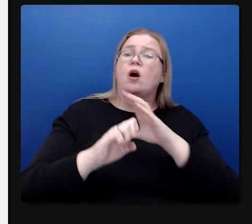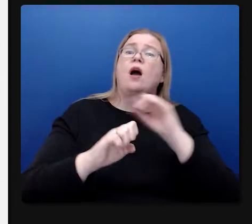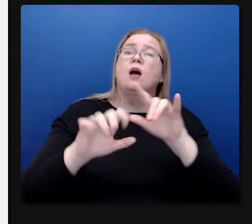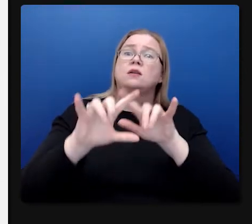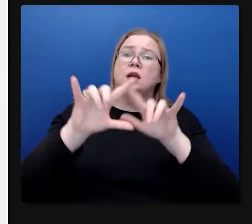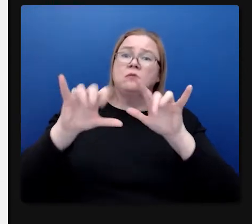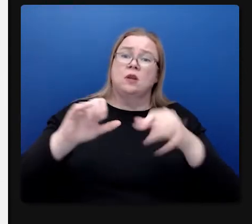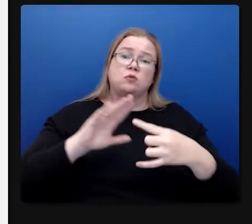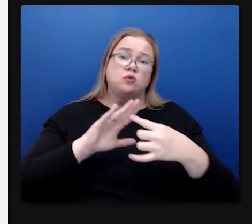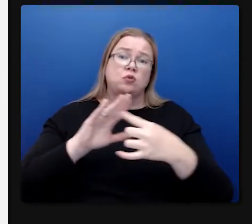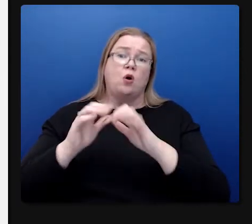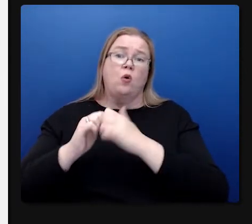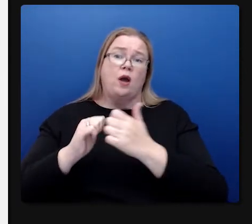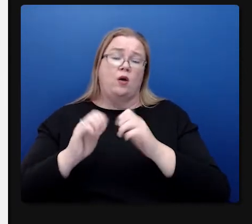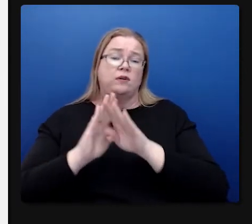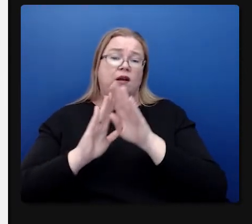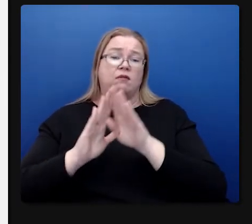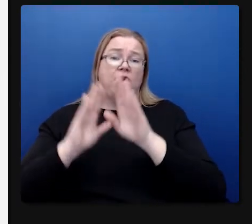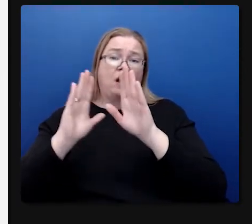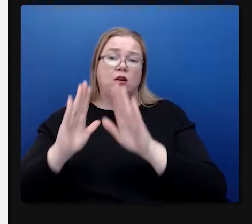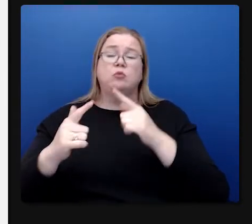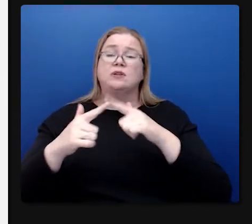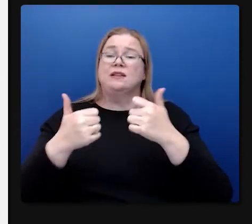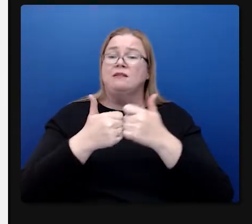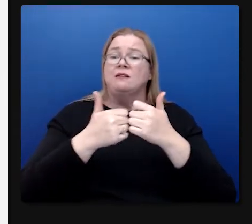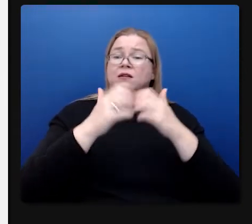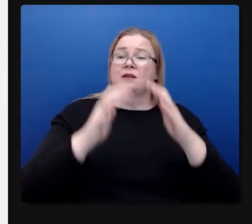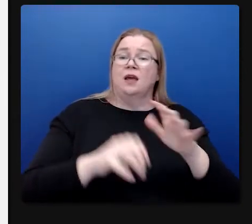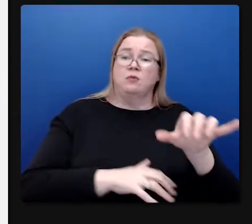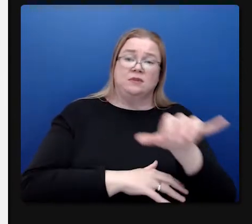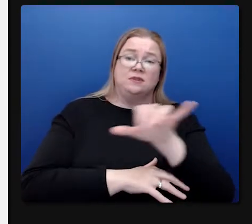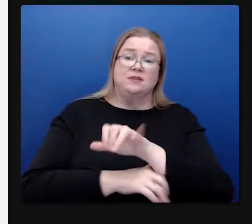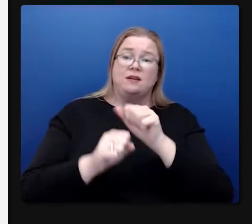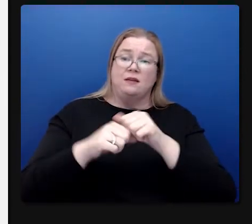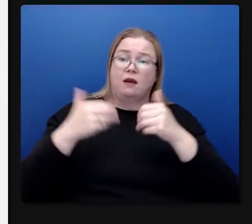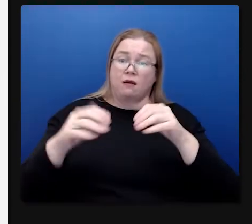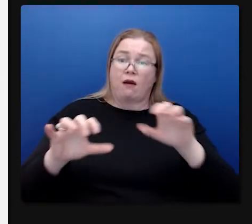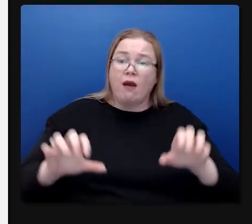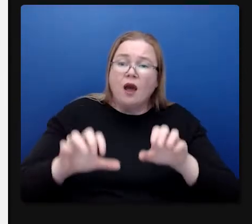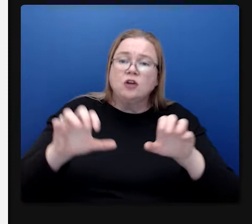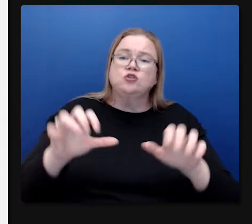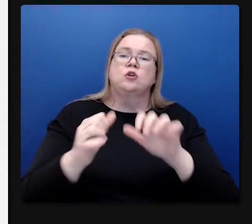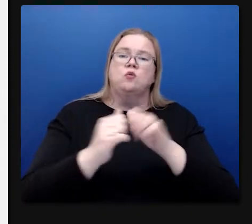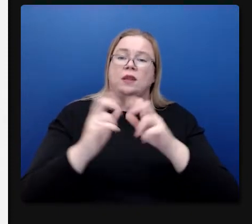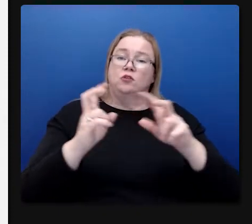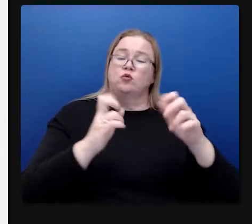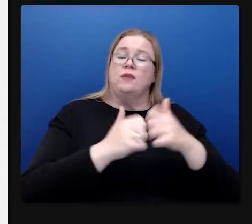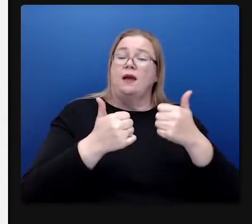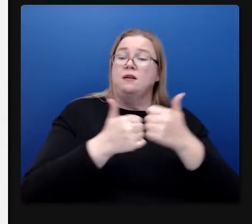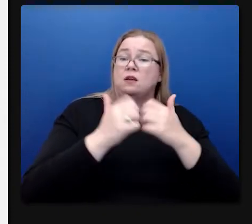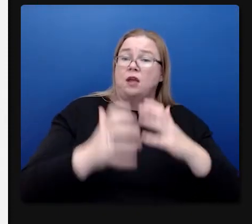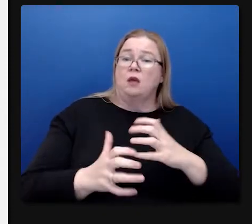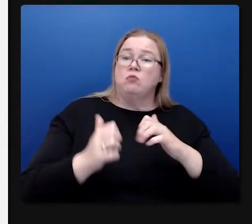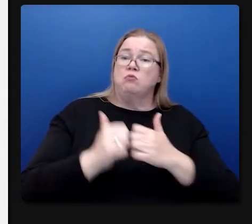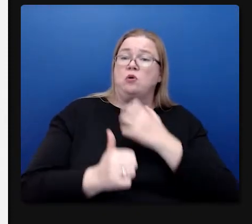and also show the ways in which developers and gamers alike can take action on the issues that gamers care most about.